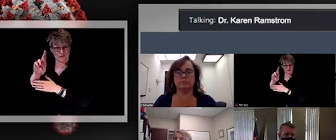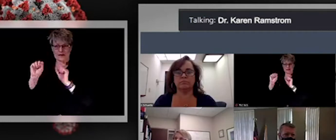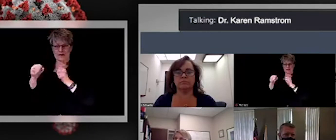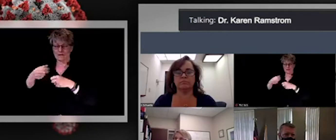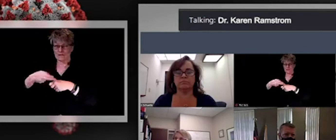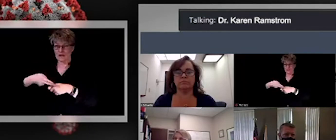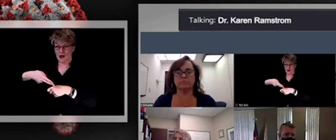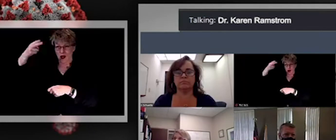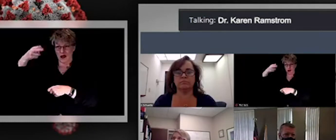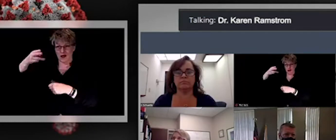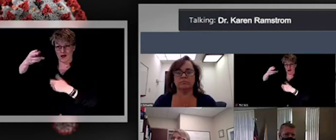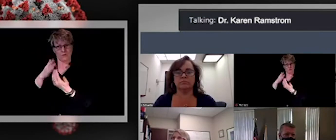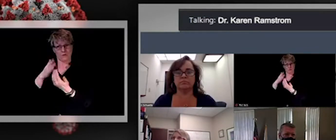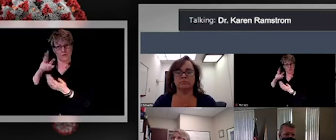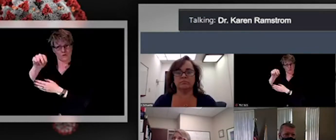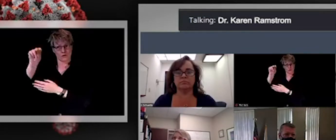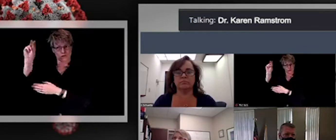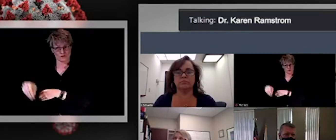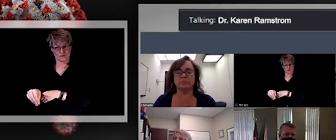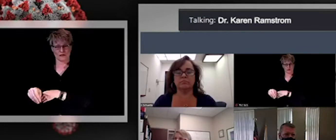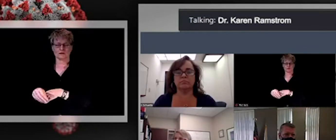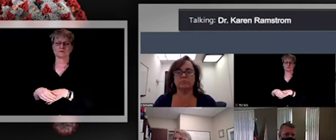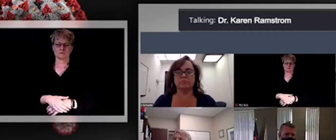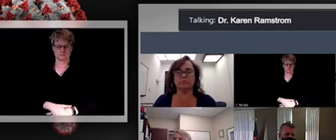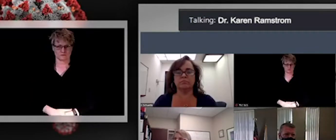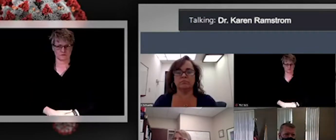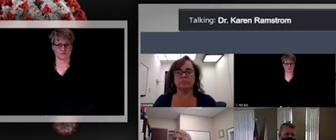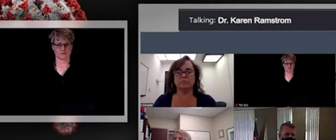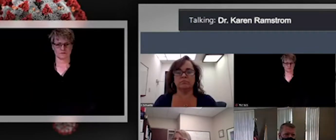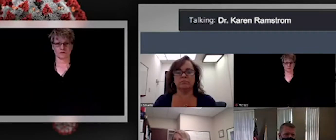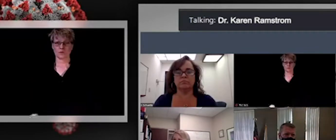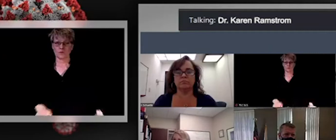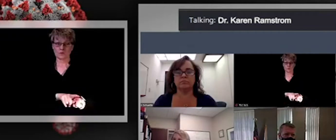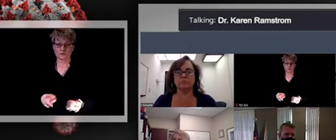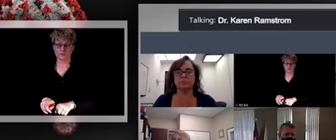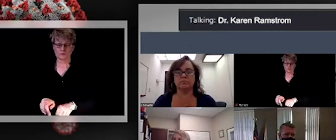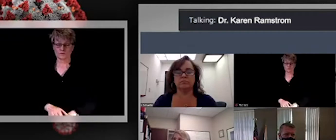good specimen collections is important. Also, the other piece is that when we have symptomatic